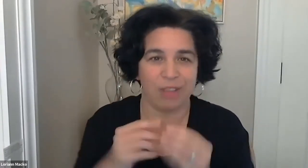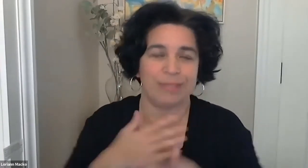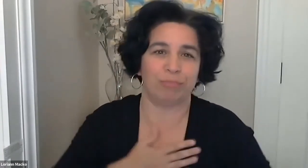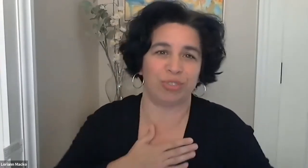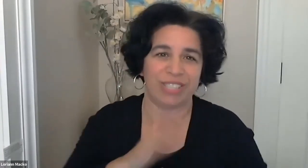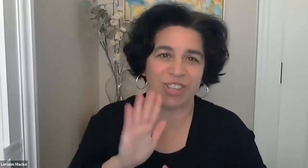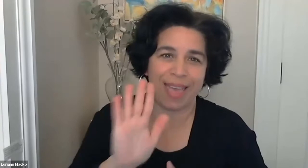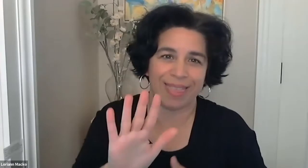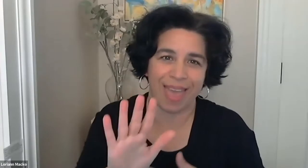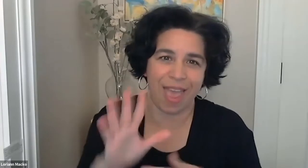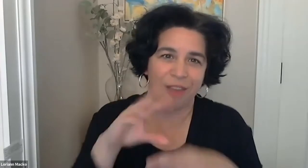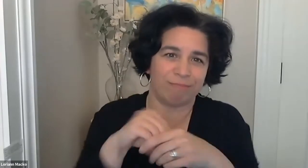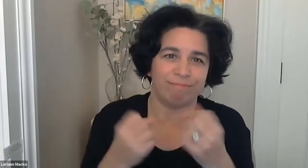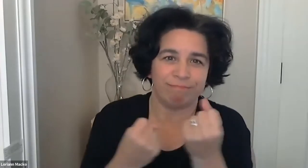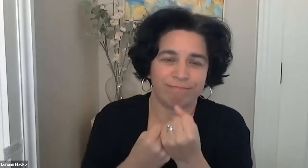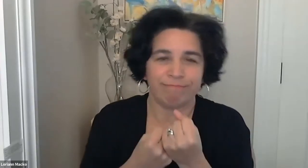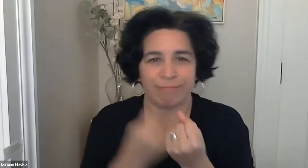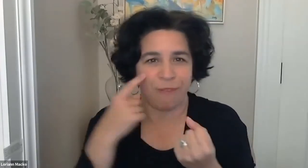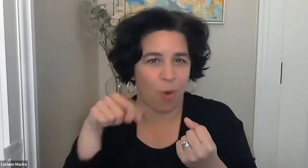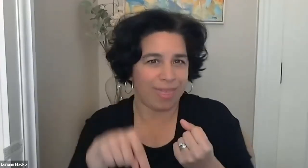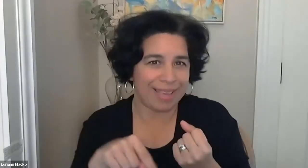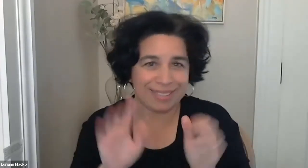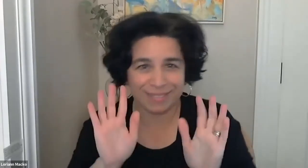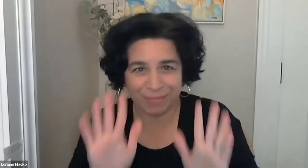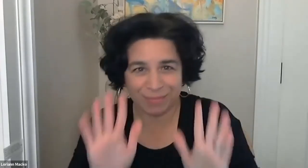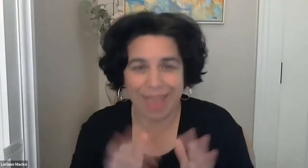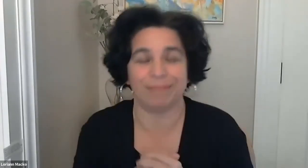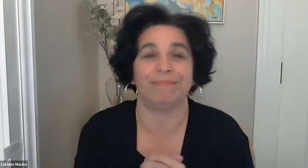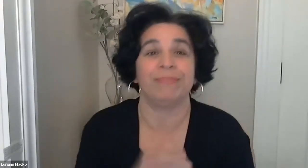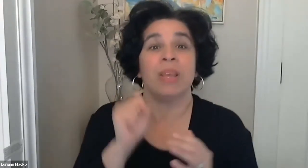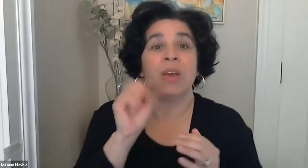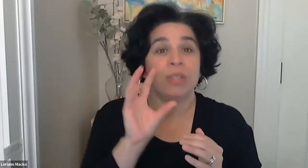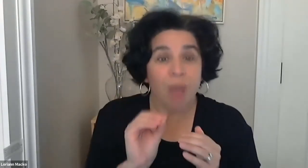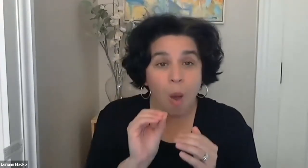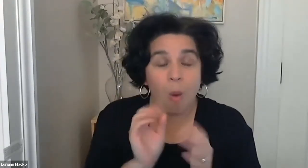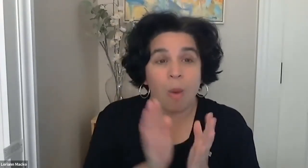the panelists for being able to come here and show up.